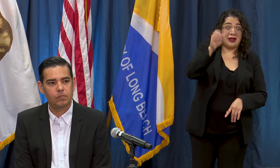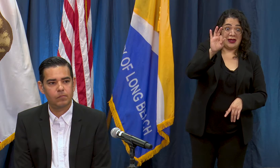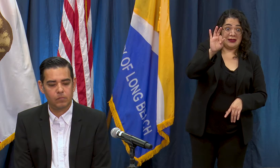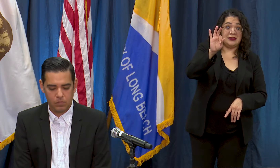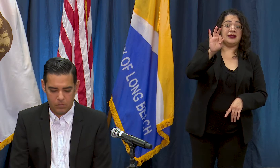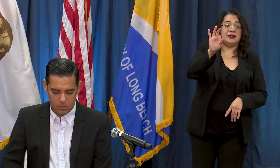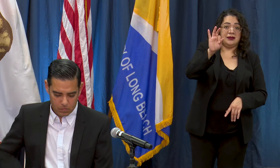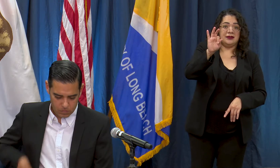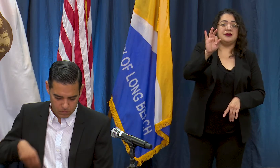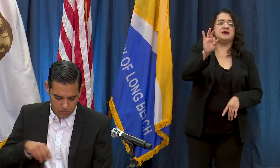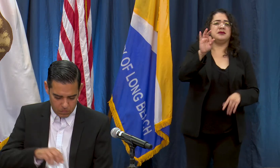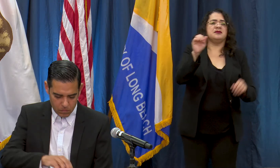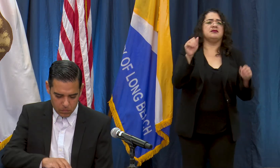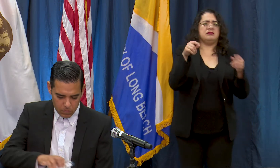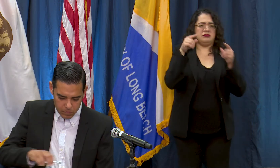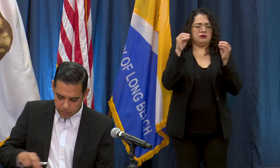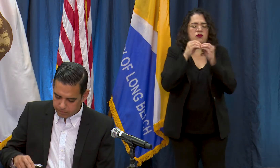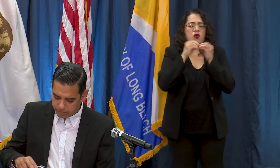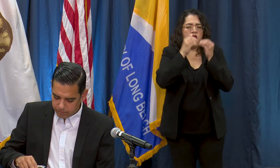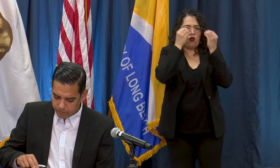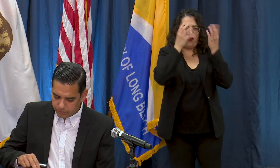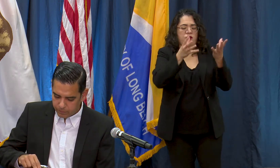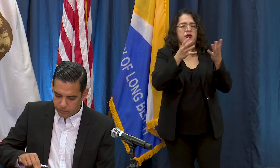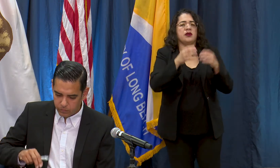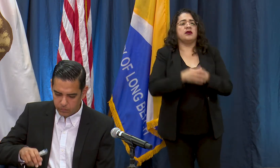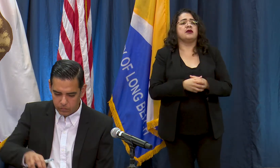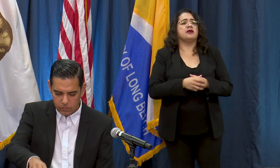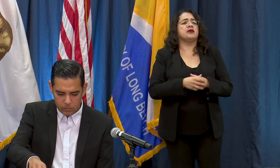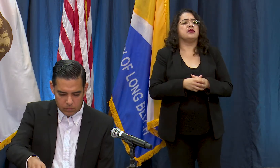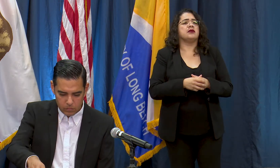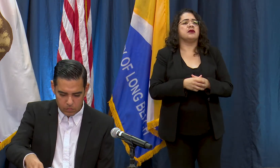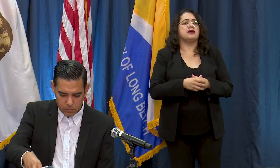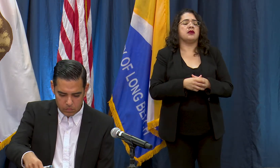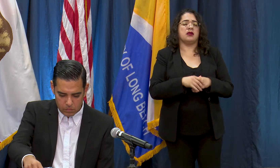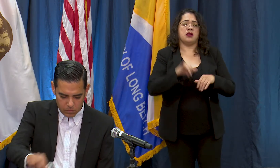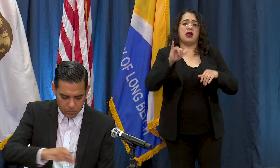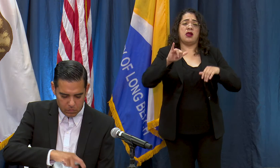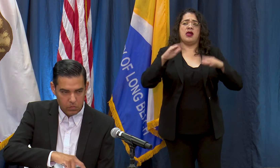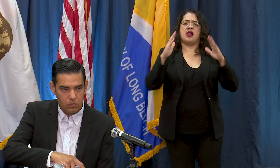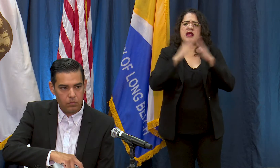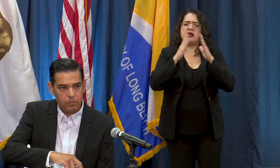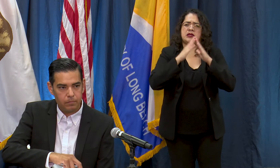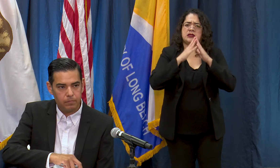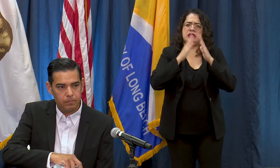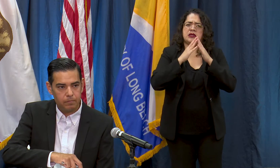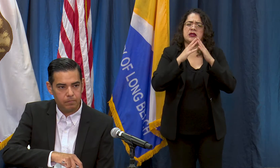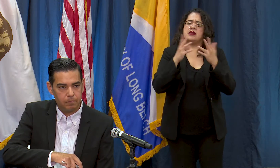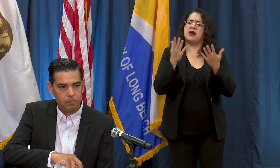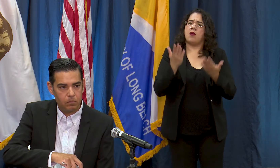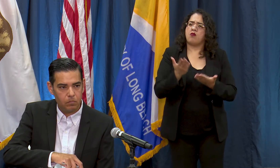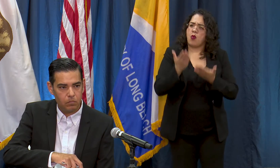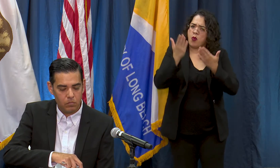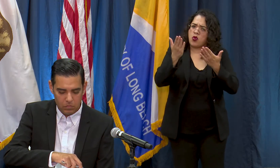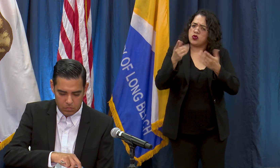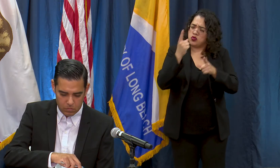Per the Mayor's comments, I do want to stress to you that the city did have that proposal, the Emergency Rental Assistance program that will provide $1,000 a month for up to 3